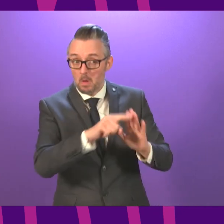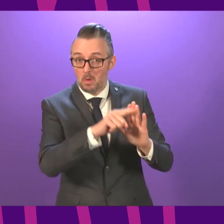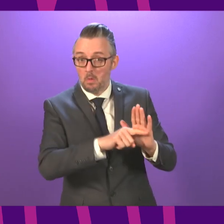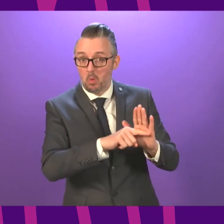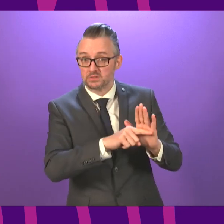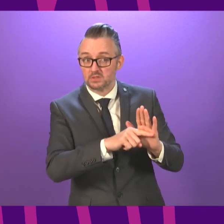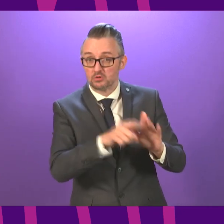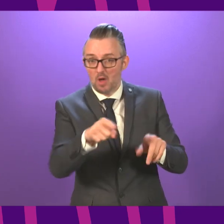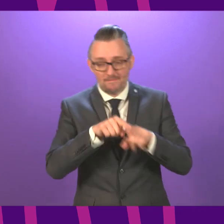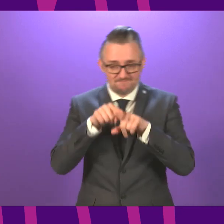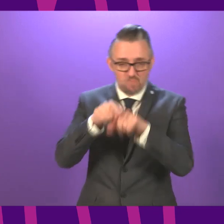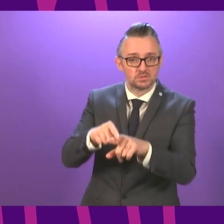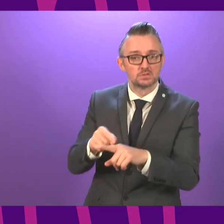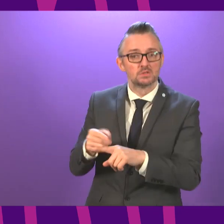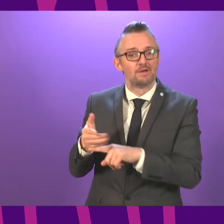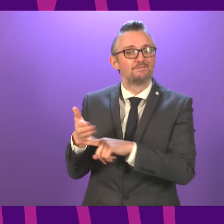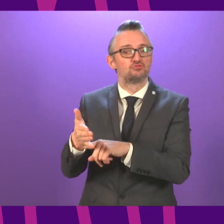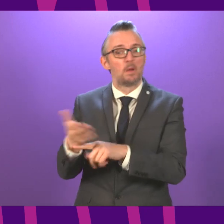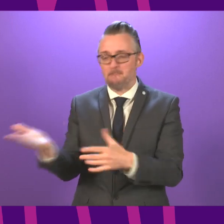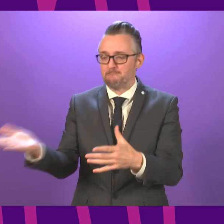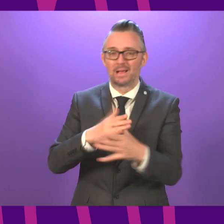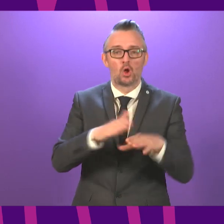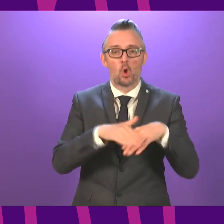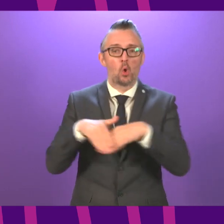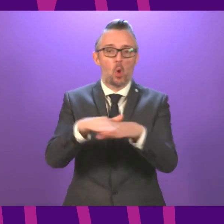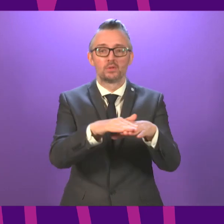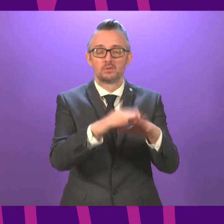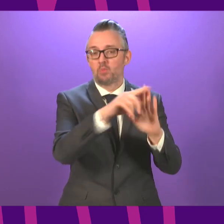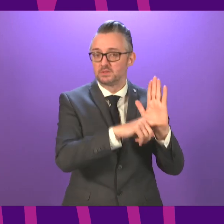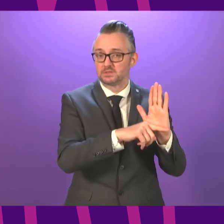the common fisheries policy, amended or otherwise? Is it his policy to return